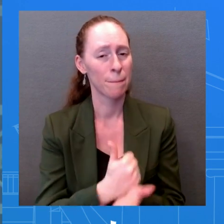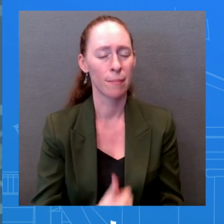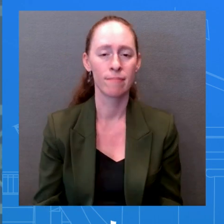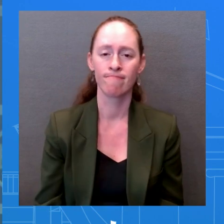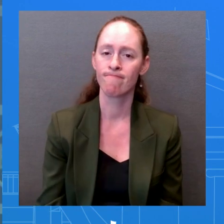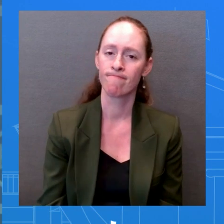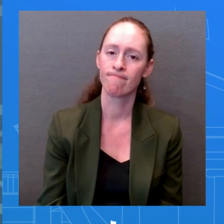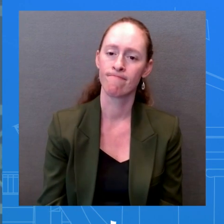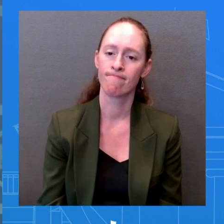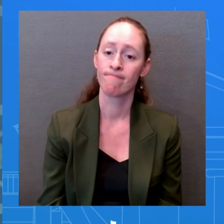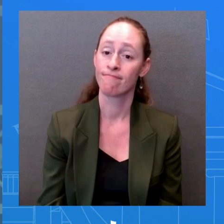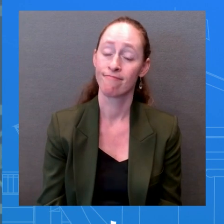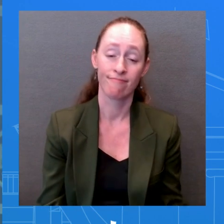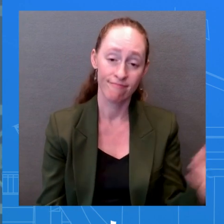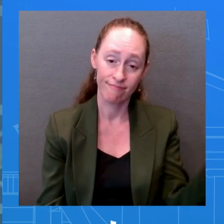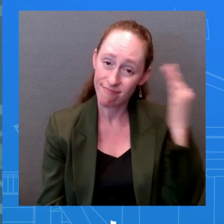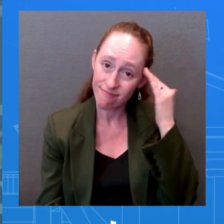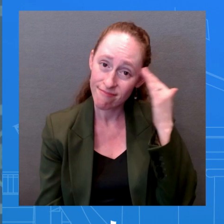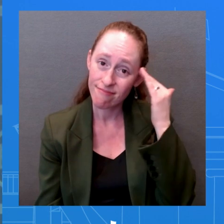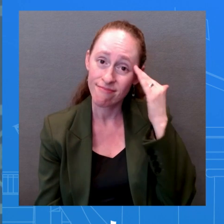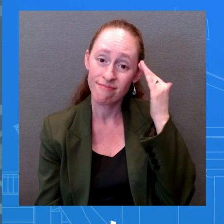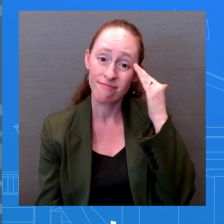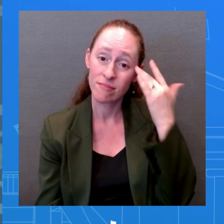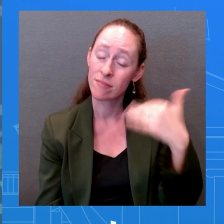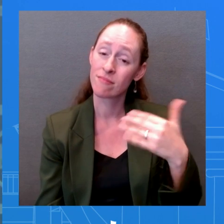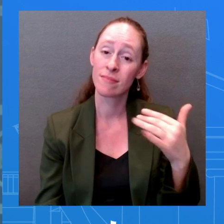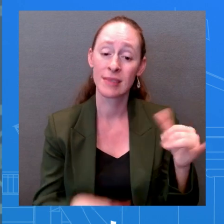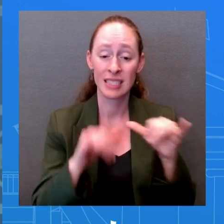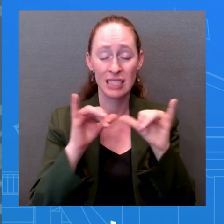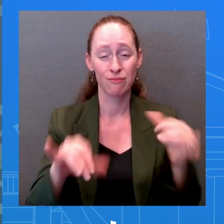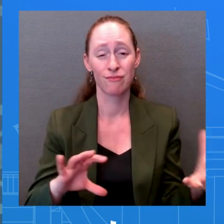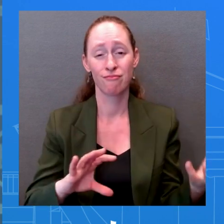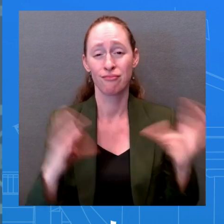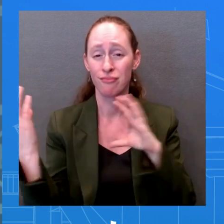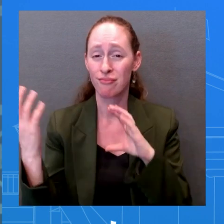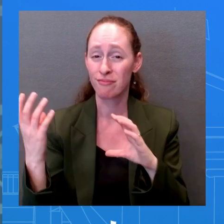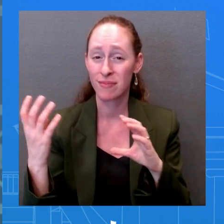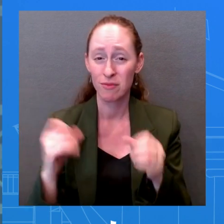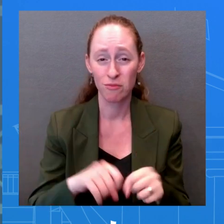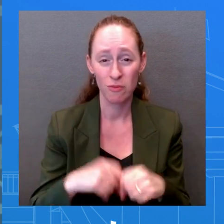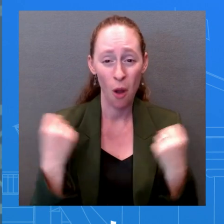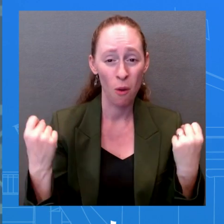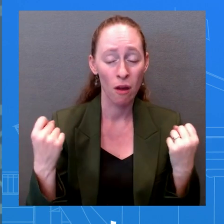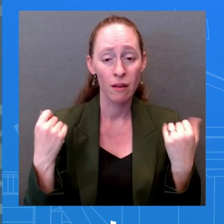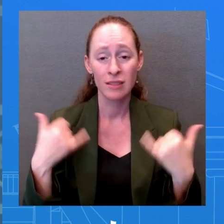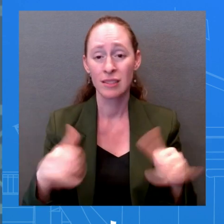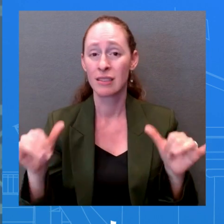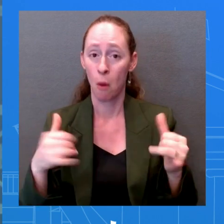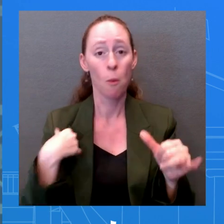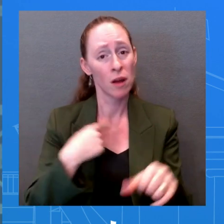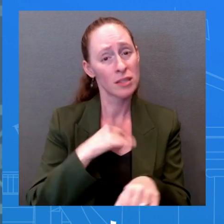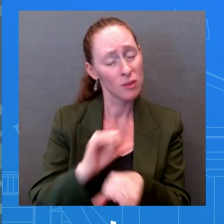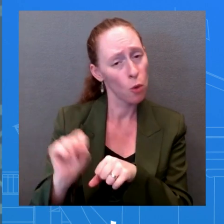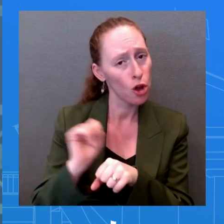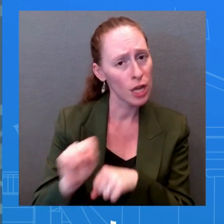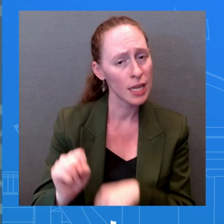It is a broken system. But we are also doing the work. And, you know, I have to say, the work that -- what we're seeing Republicans doing,